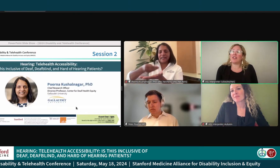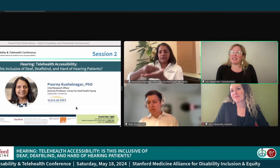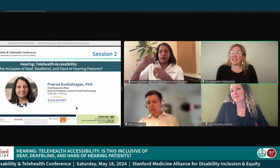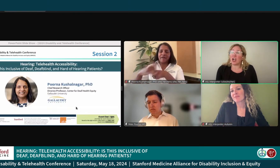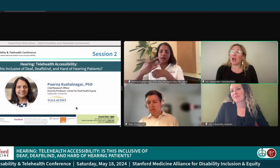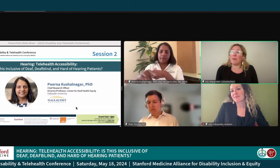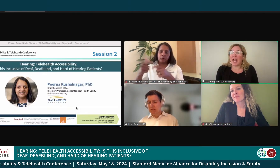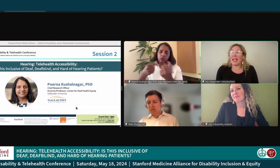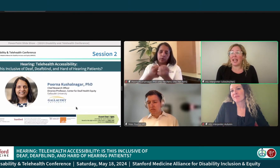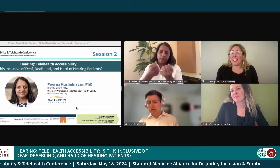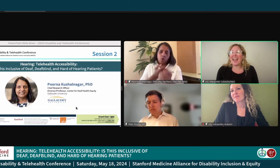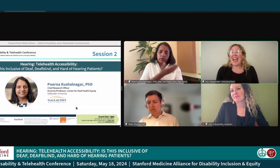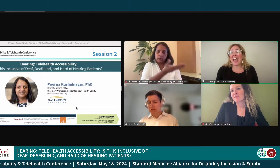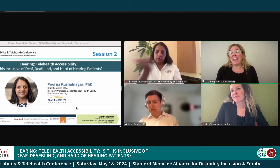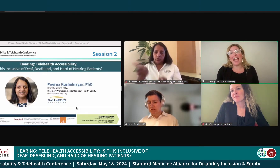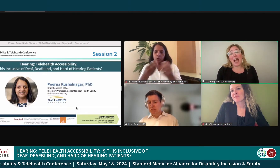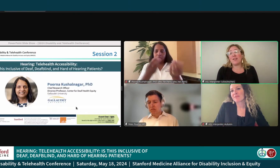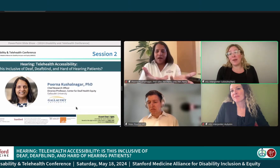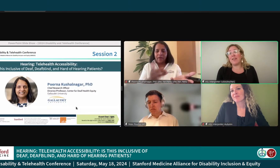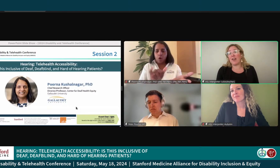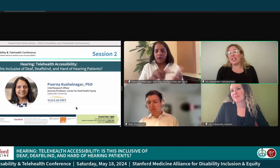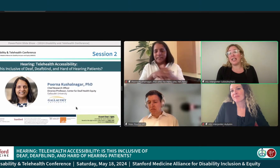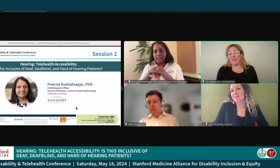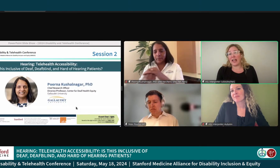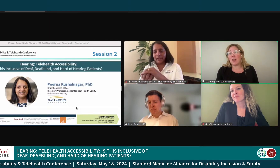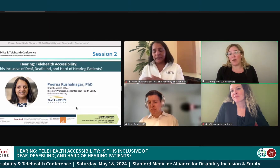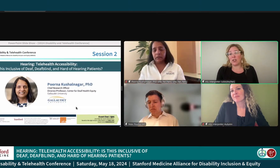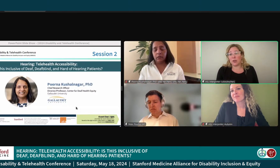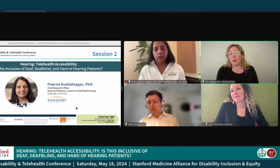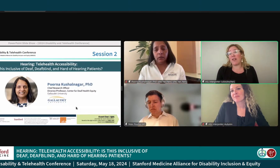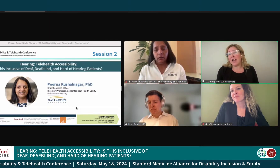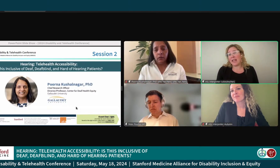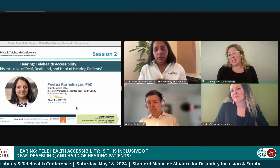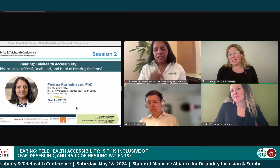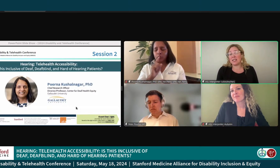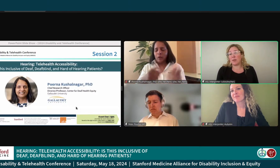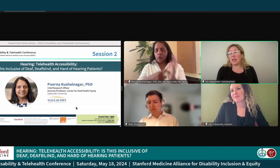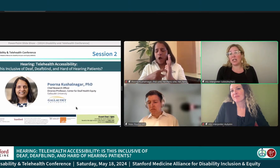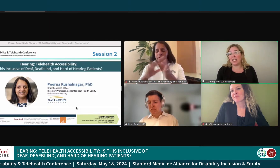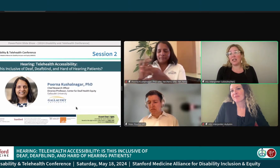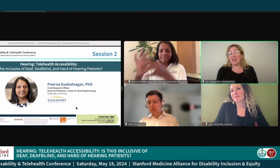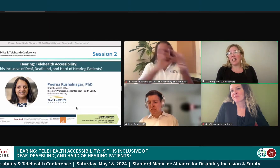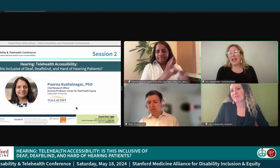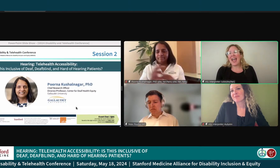the states are compliant, and they have to make funding available to provide that accessibility.